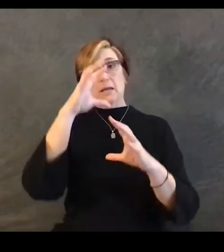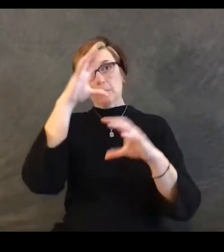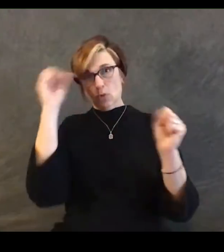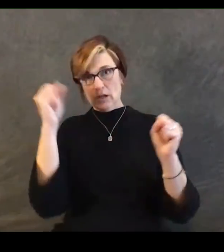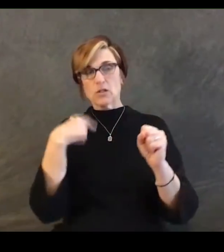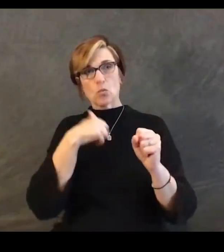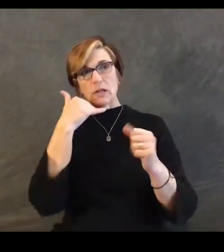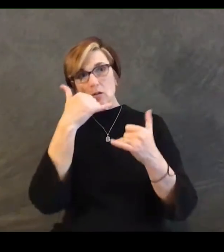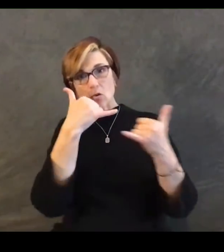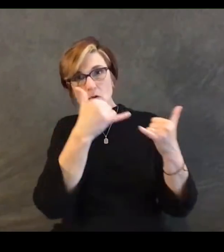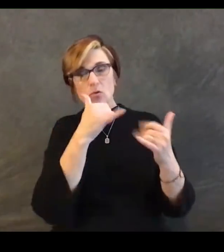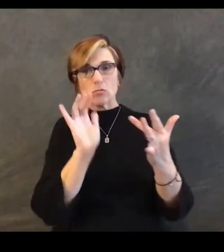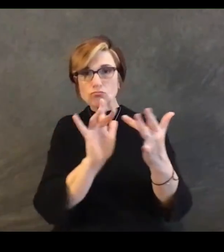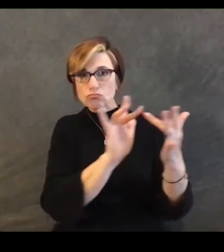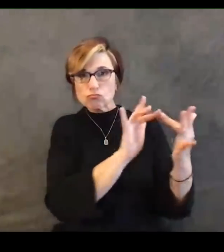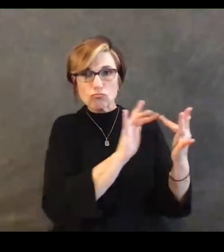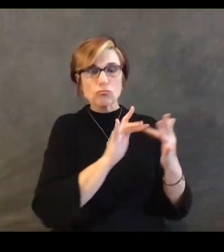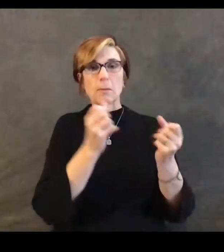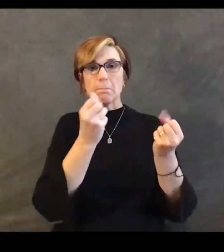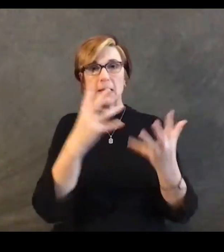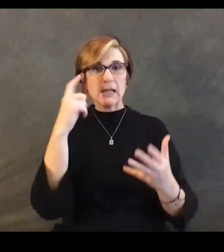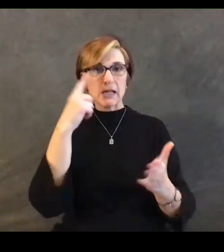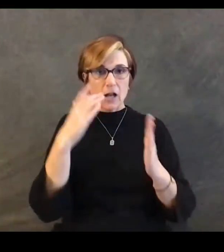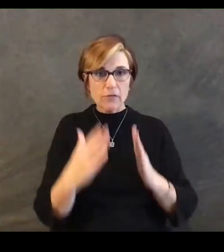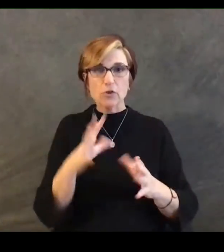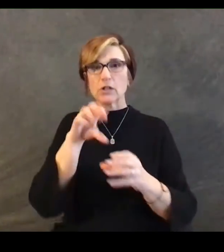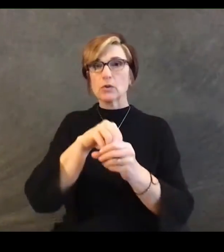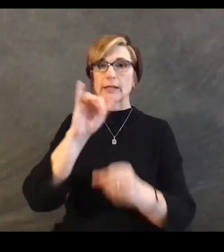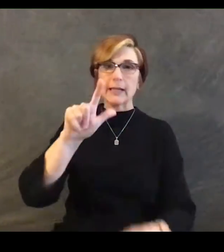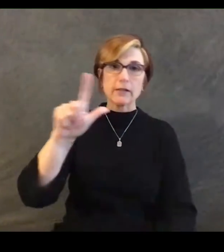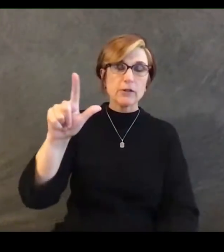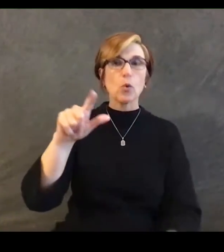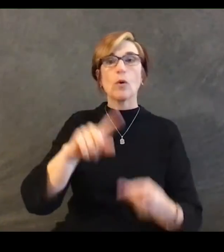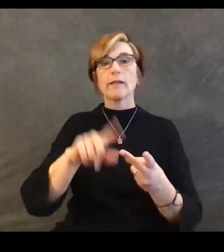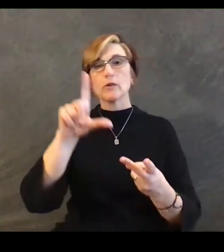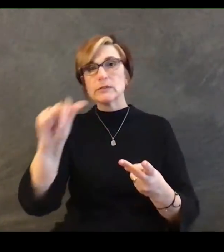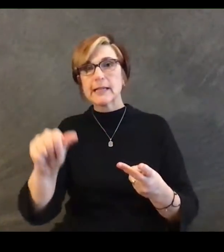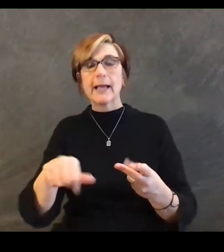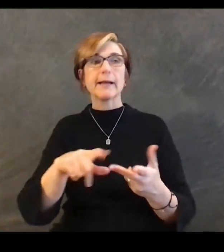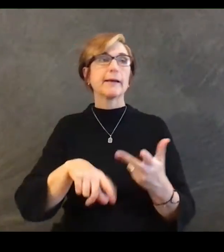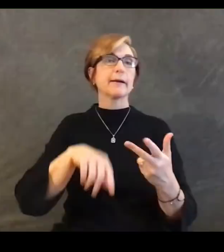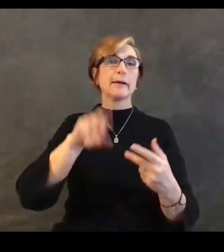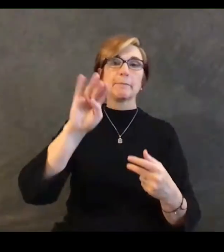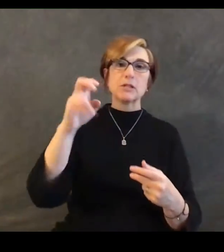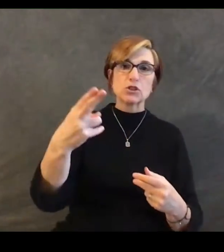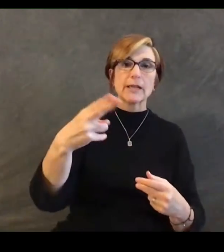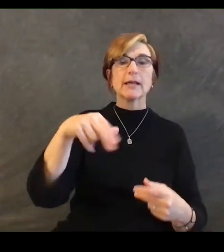governor's around the country including Illinois Louisiana Michigan New York and